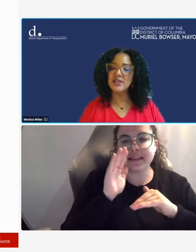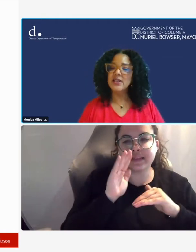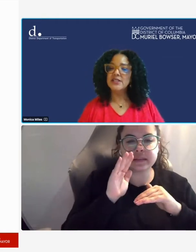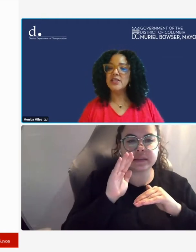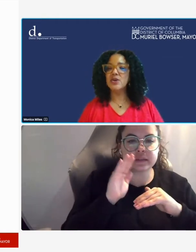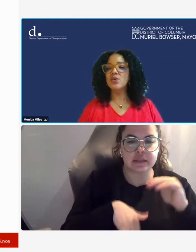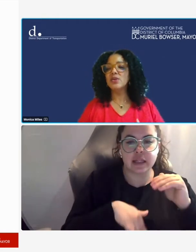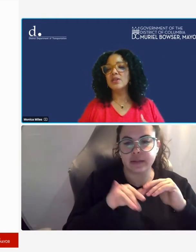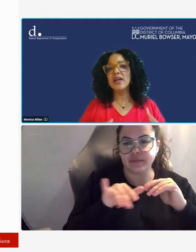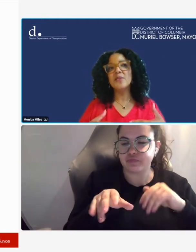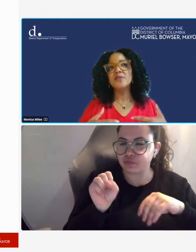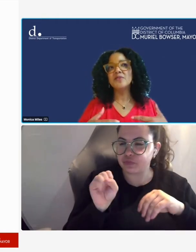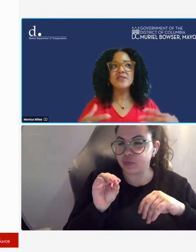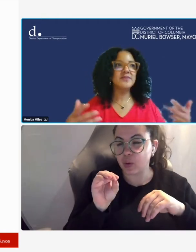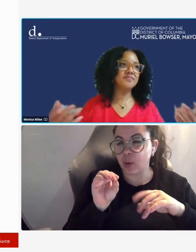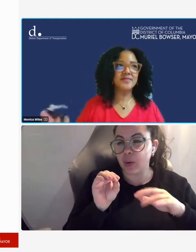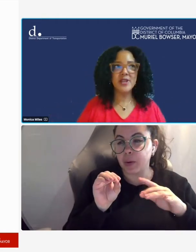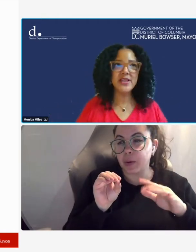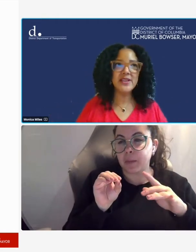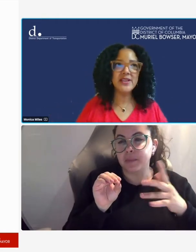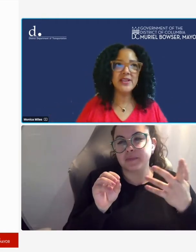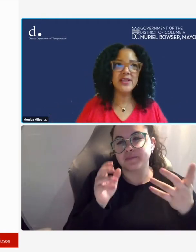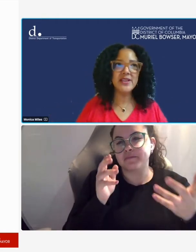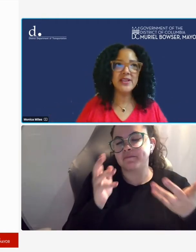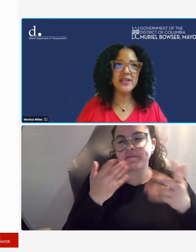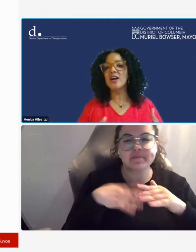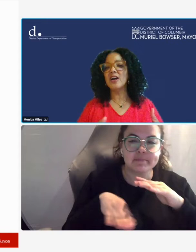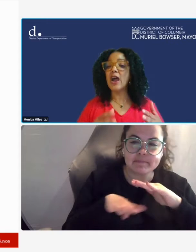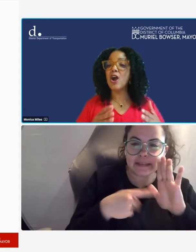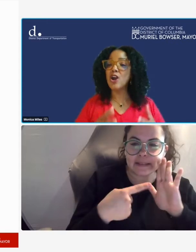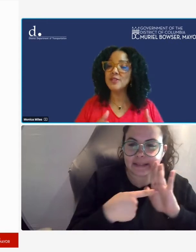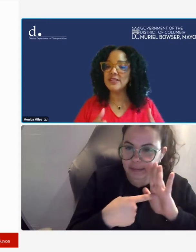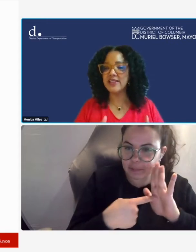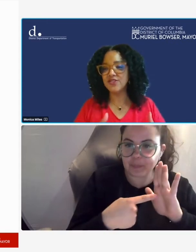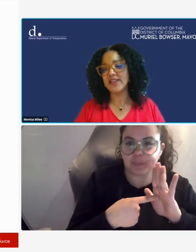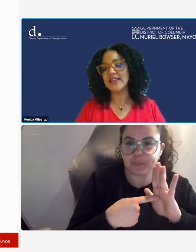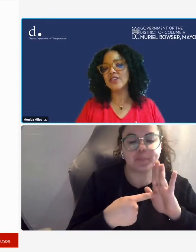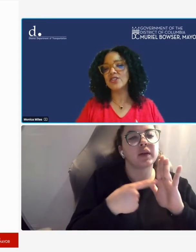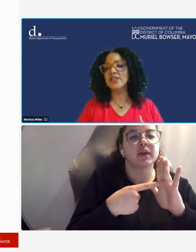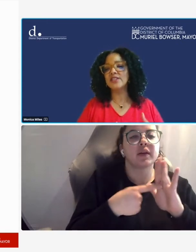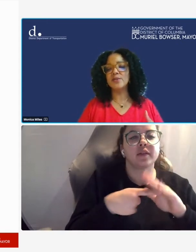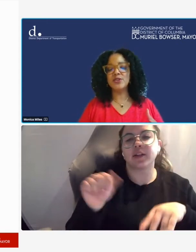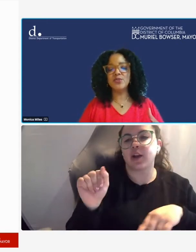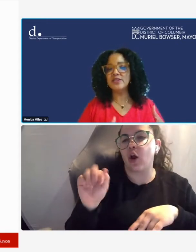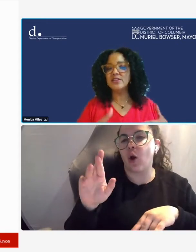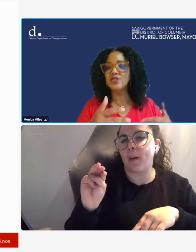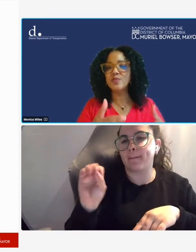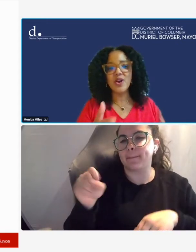so um just a basic example of an arm's length transaction it's between two parties